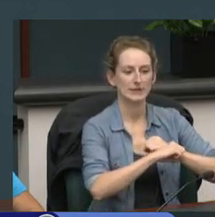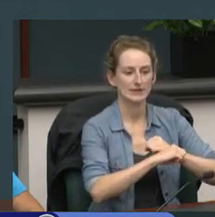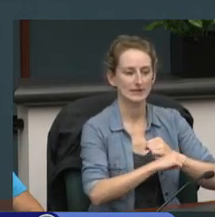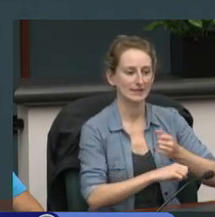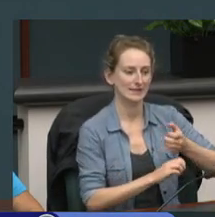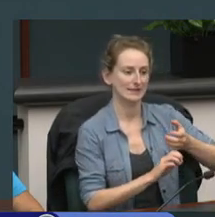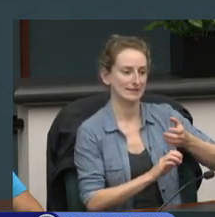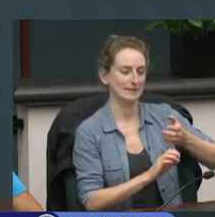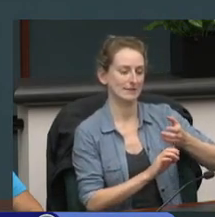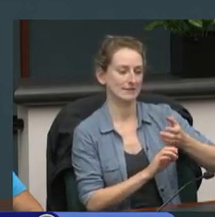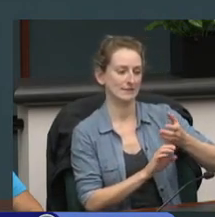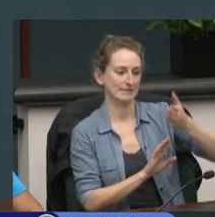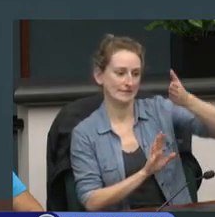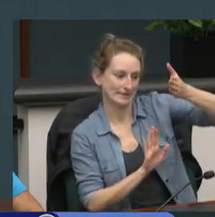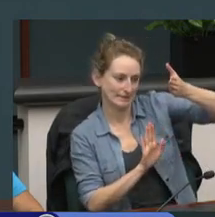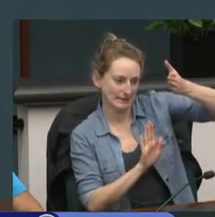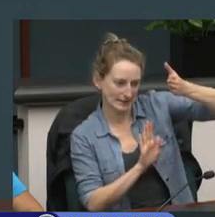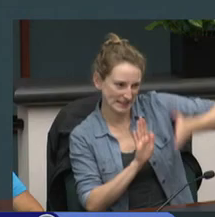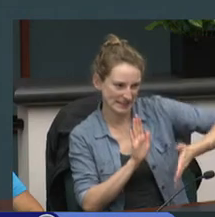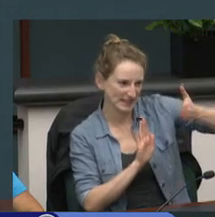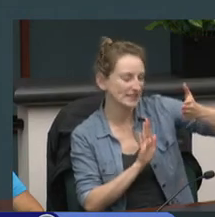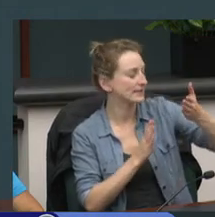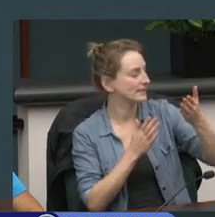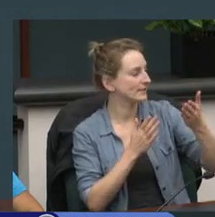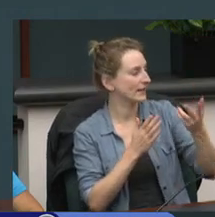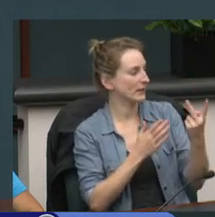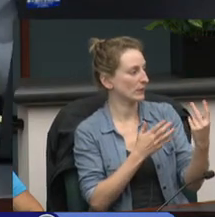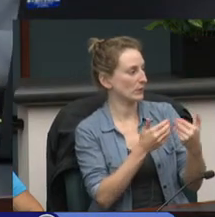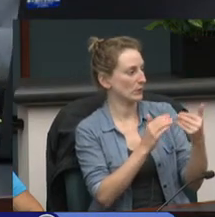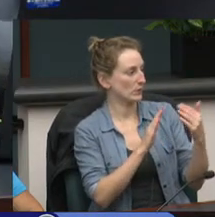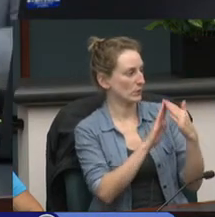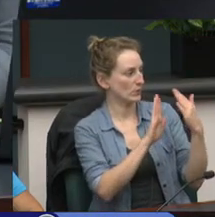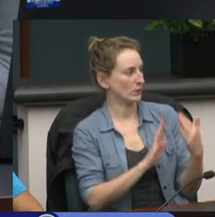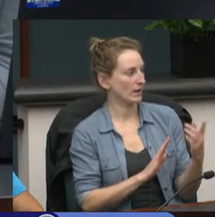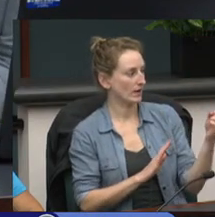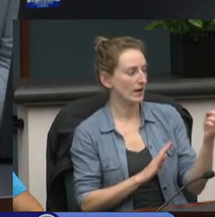between the two houses my understanding is but again we can